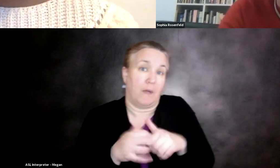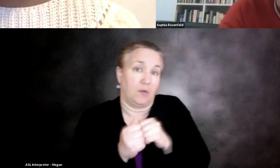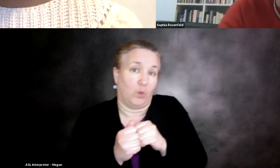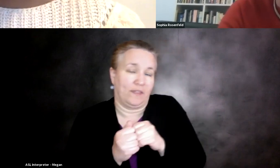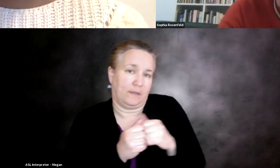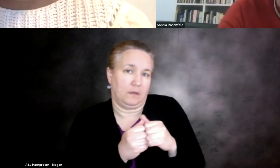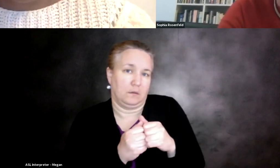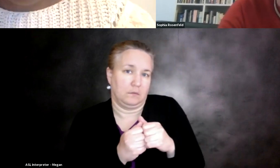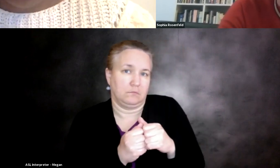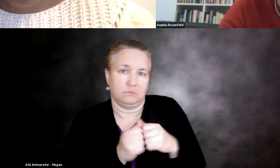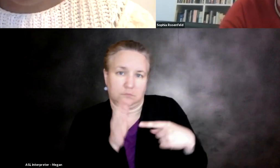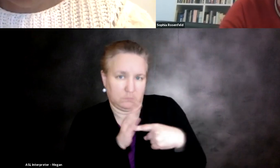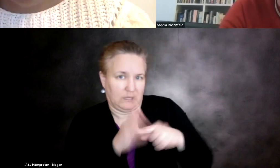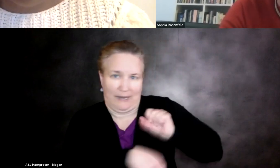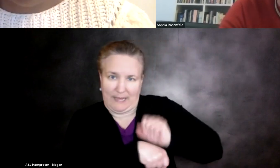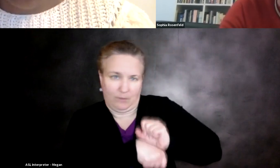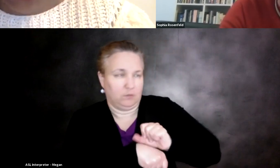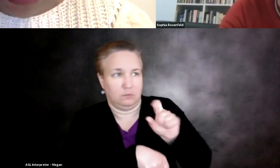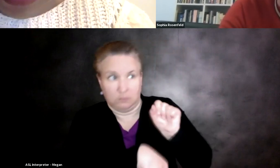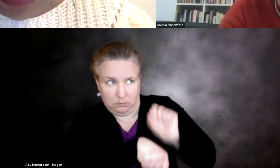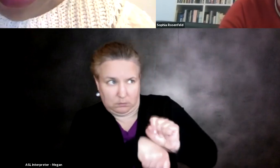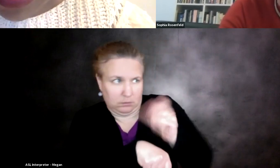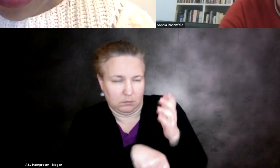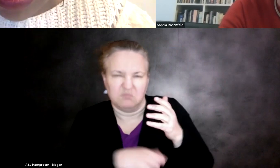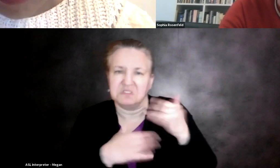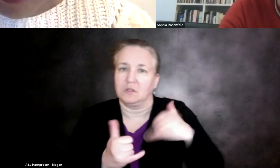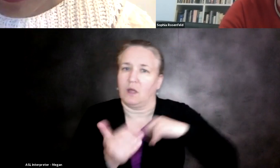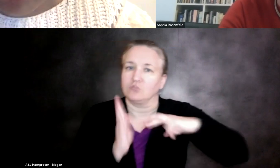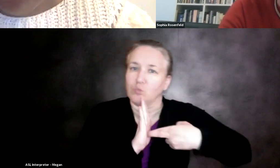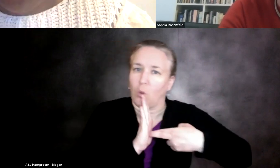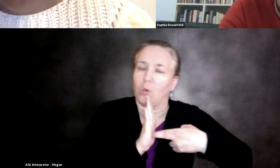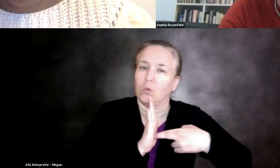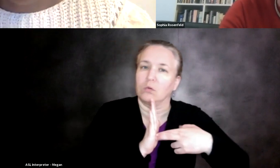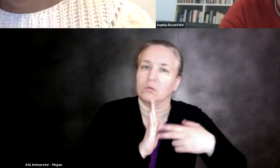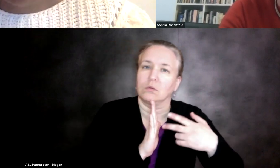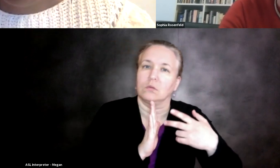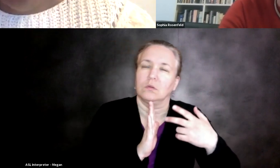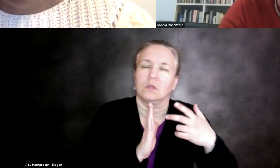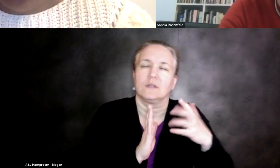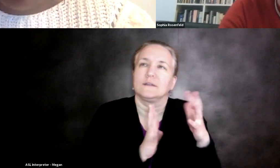to labor, still plays a role in not so much what I would call